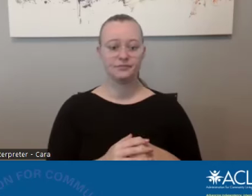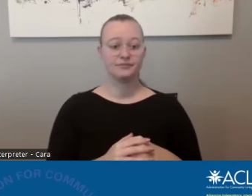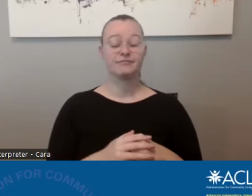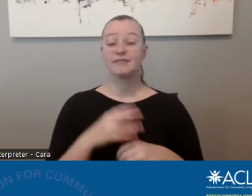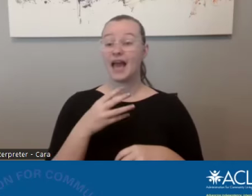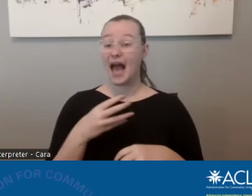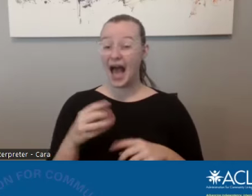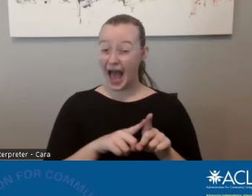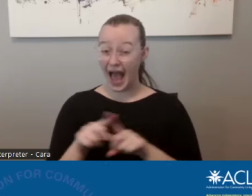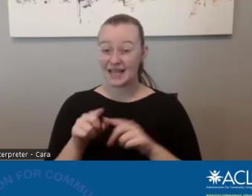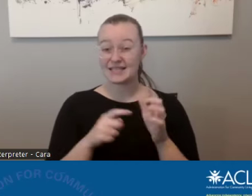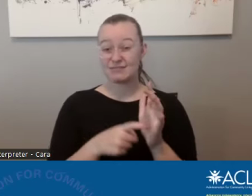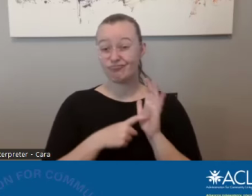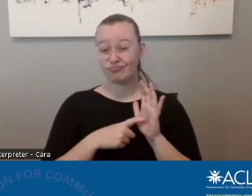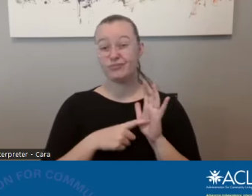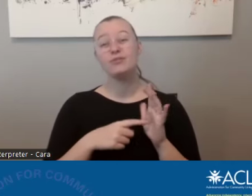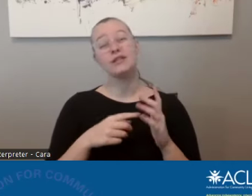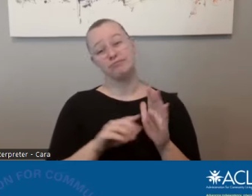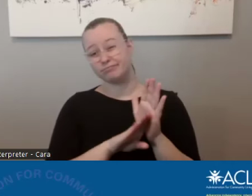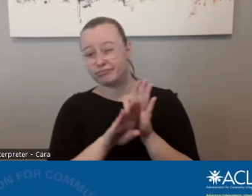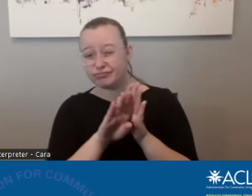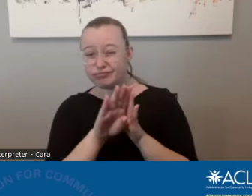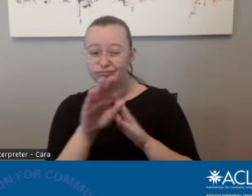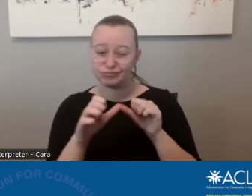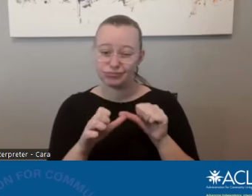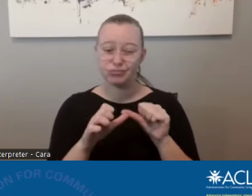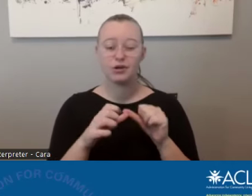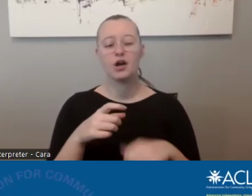We recognize that one key to understanding how to improve job quality and expand